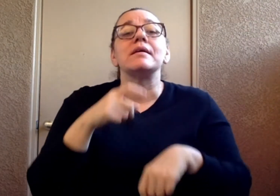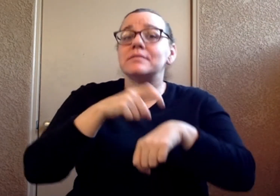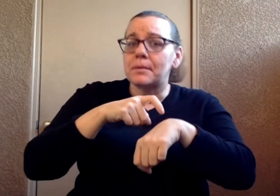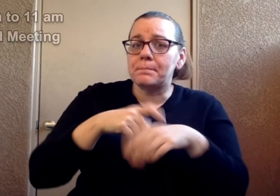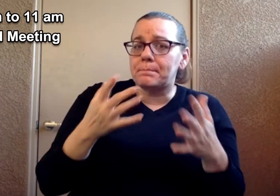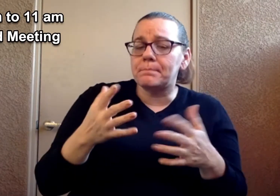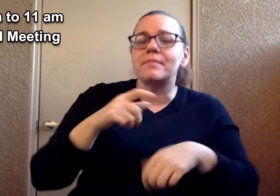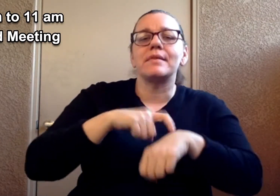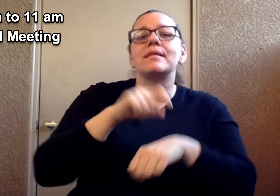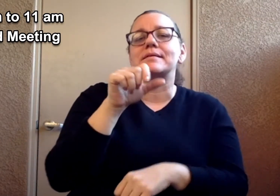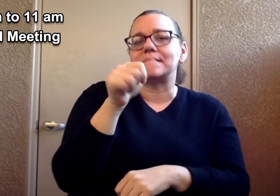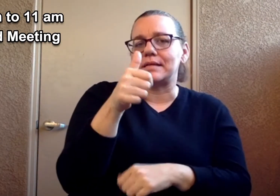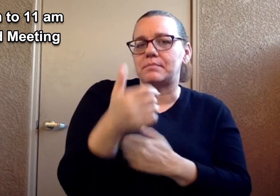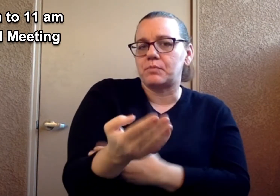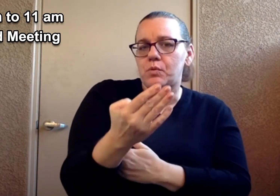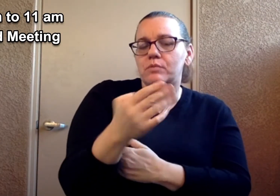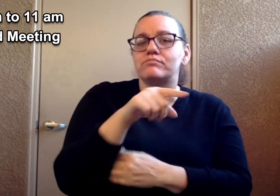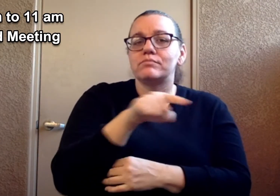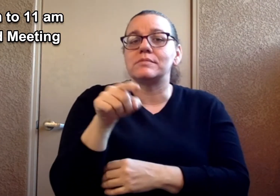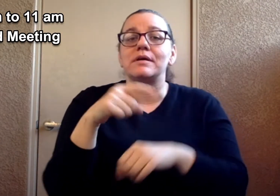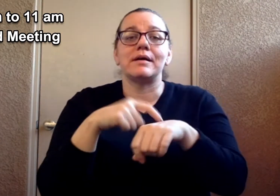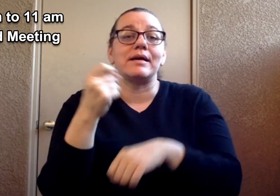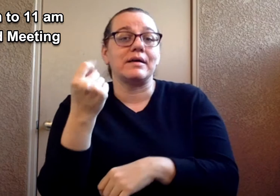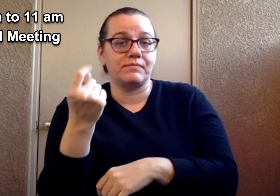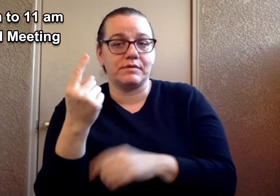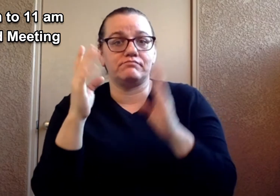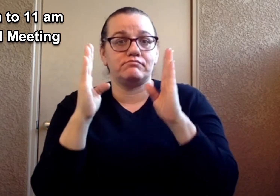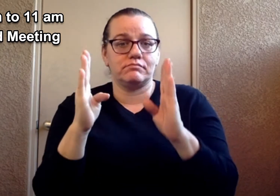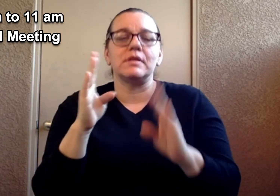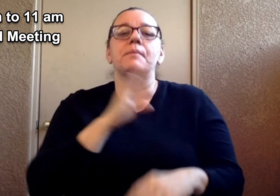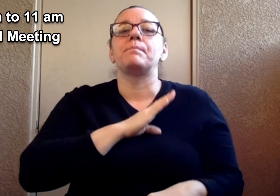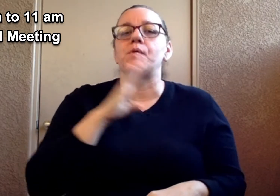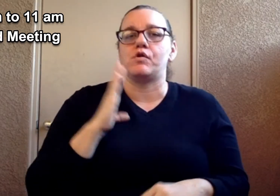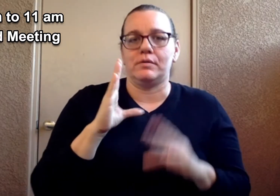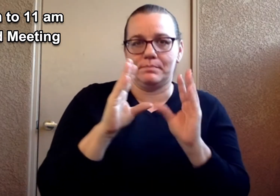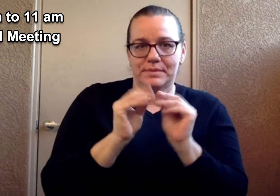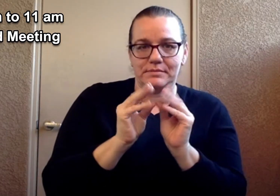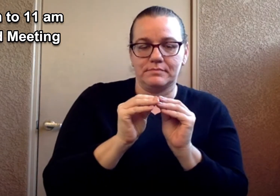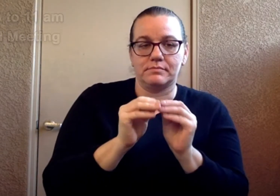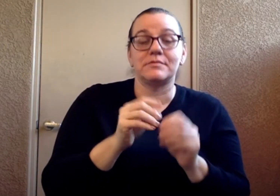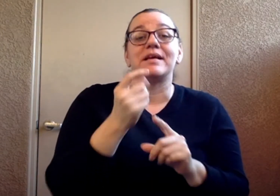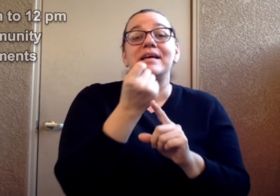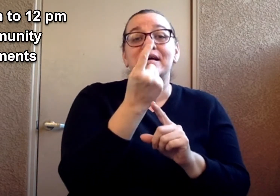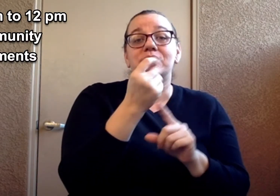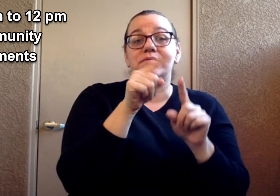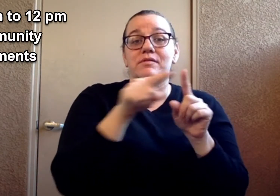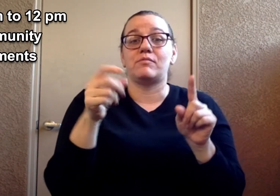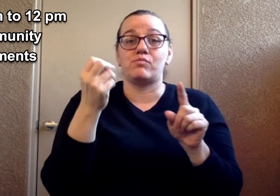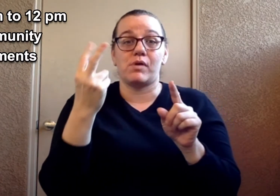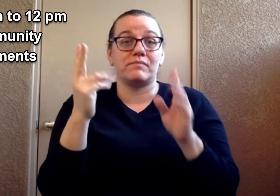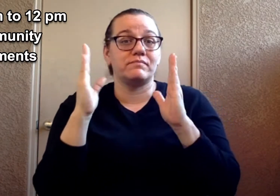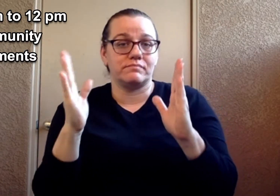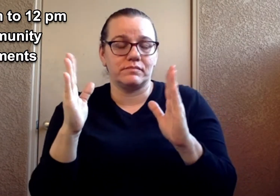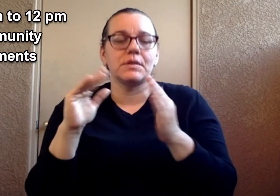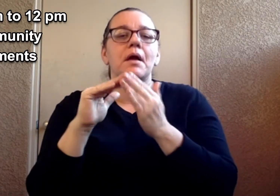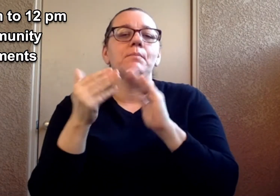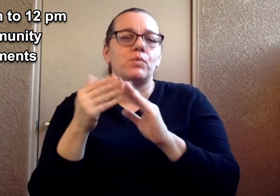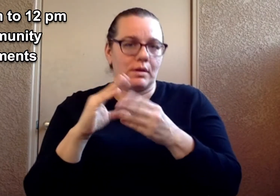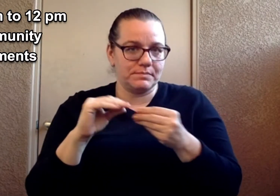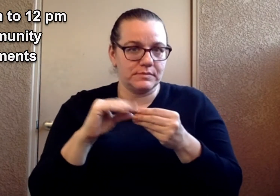The time will be from 10 am to 11 am for Board Meeting, and from 11 am to 12 pm for Community Comments.